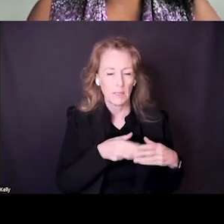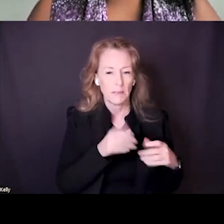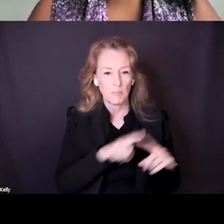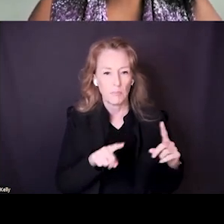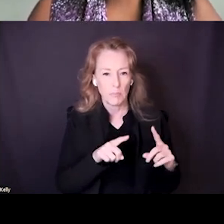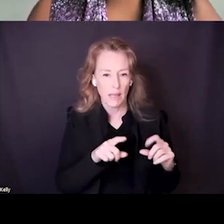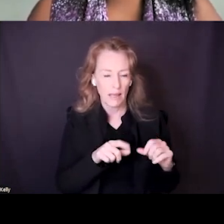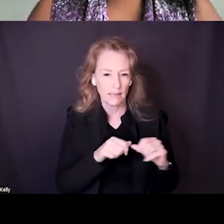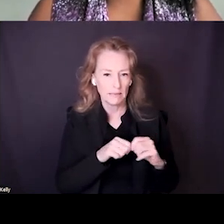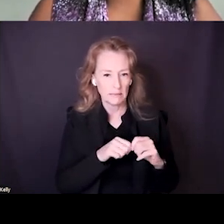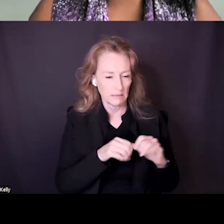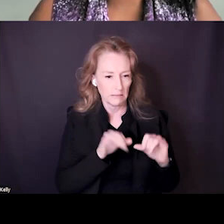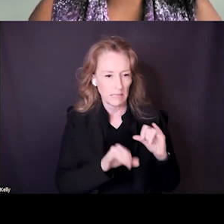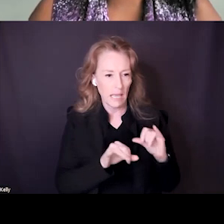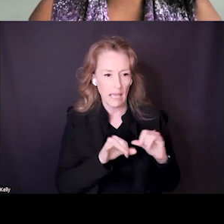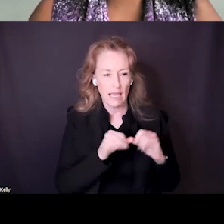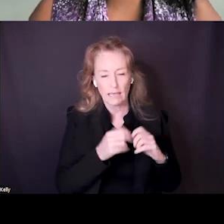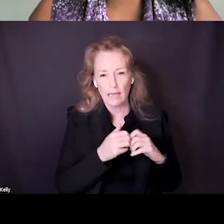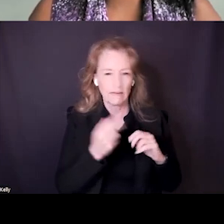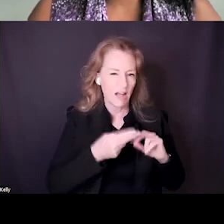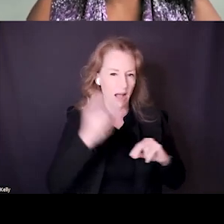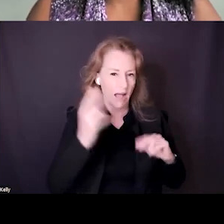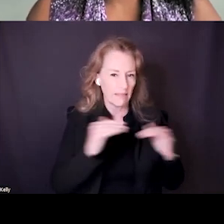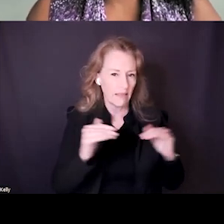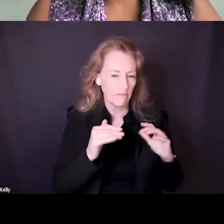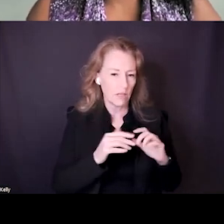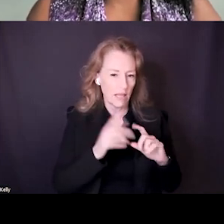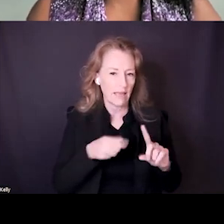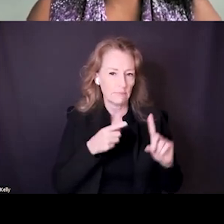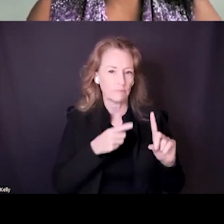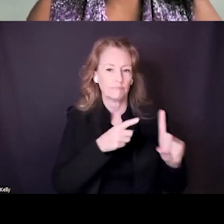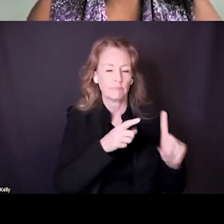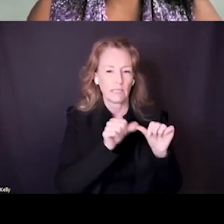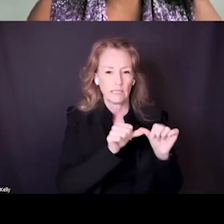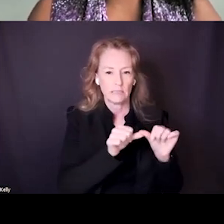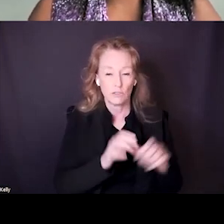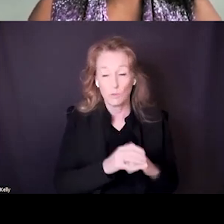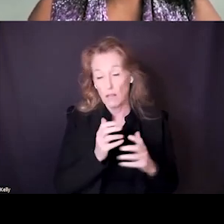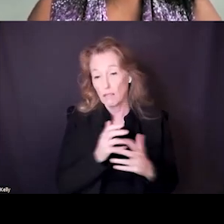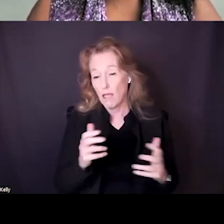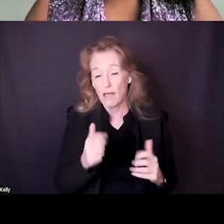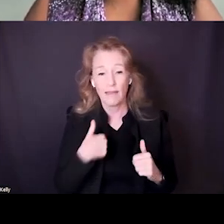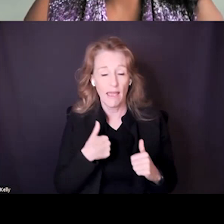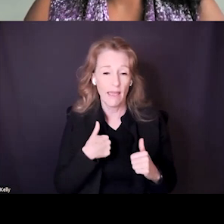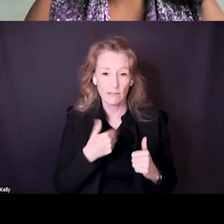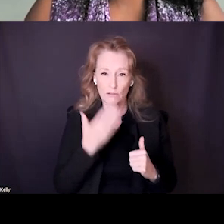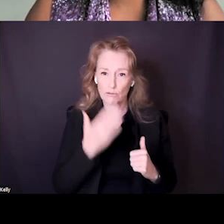MOST OF THE TEAMS HAD GOALS THAT WERE AROUND COLLABORATION AS WELL.